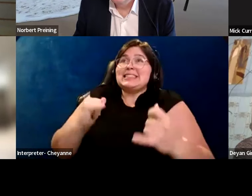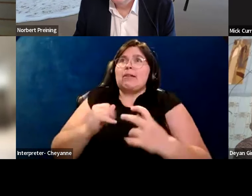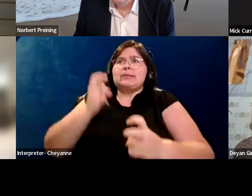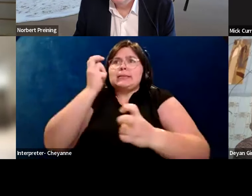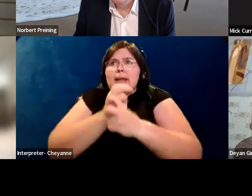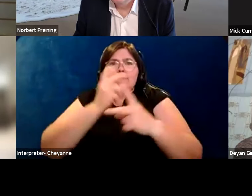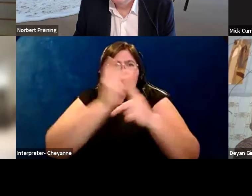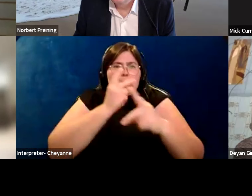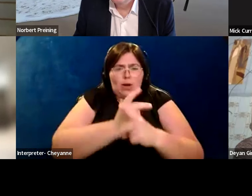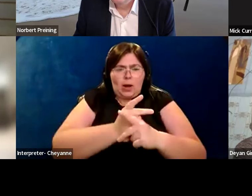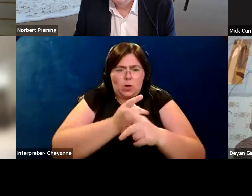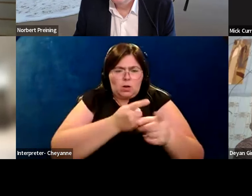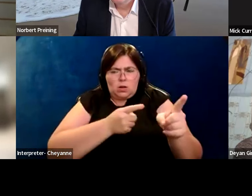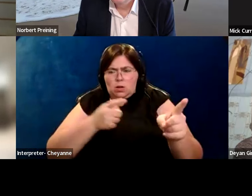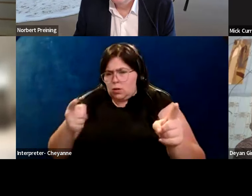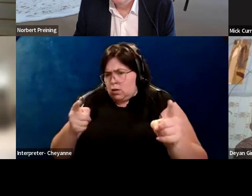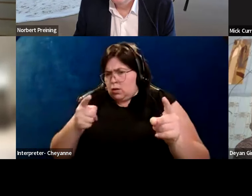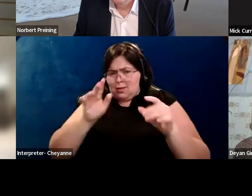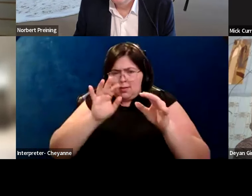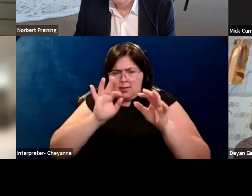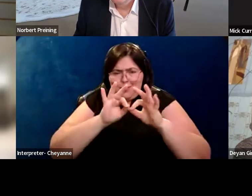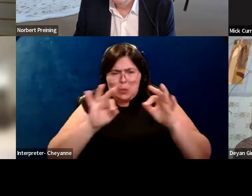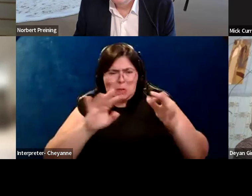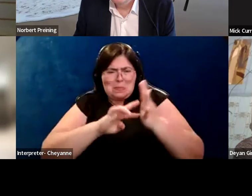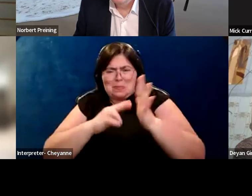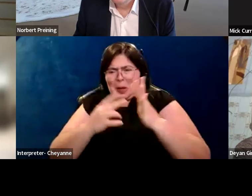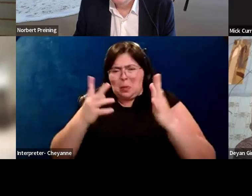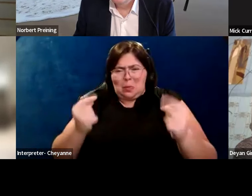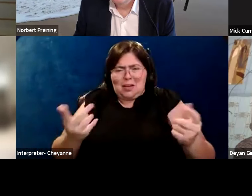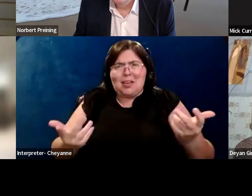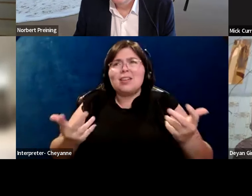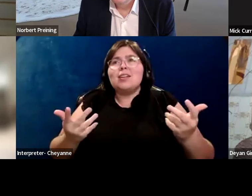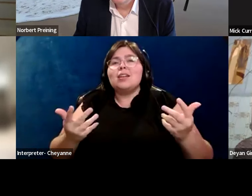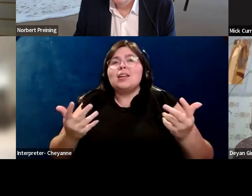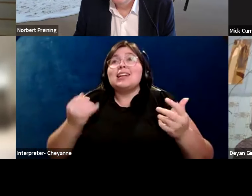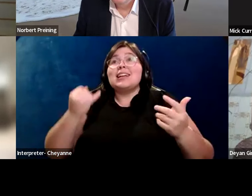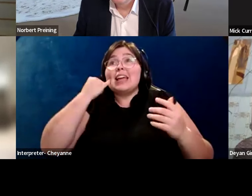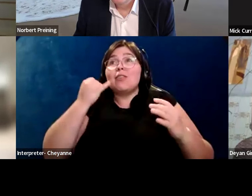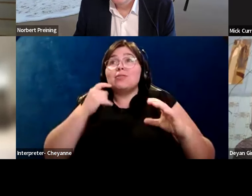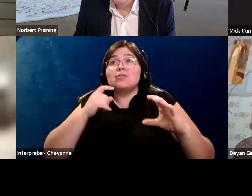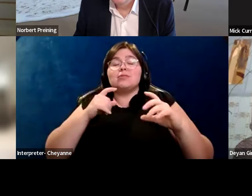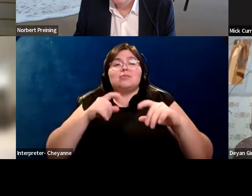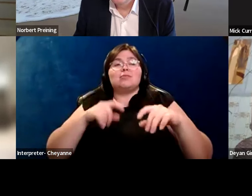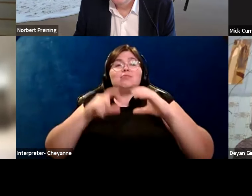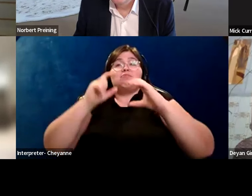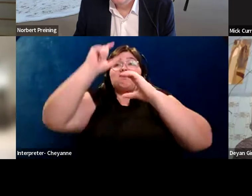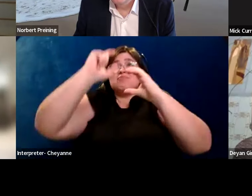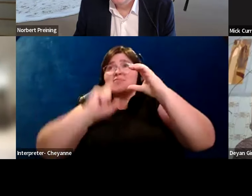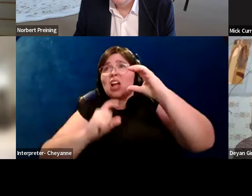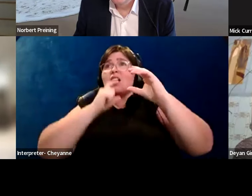what was the true meaning of the formula when superscripts and subscripts are not properly displayed